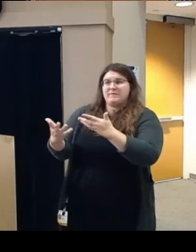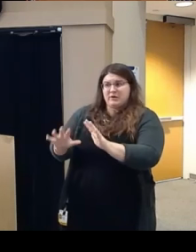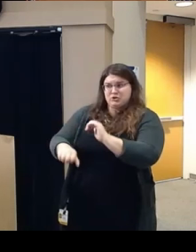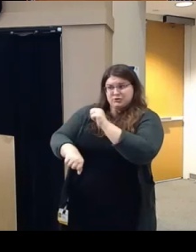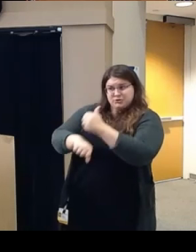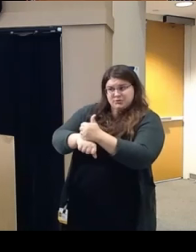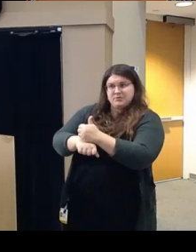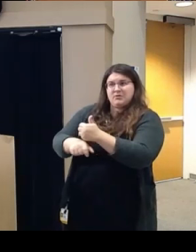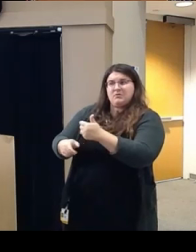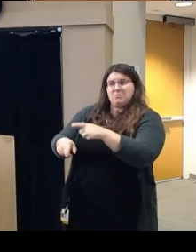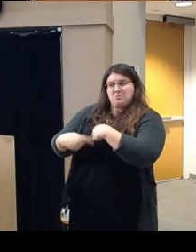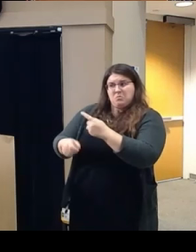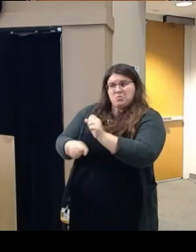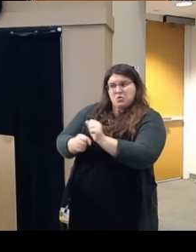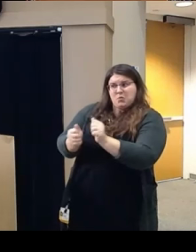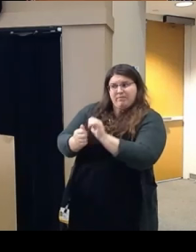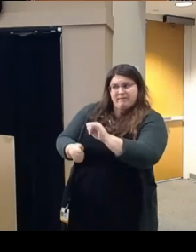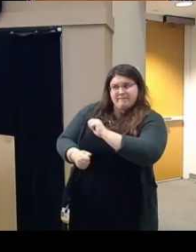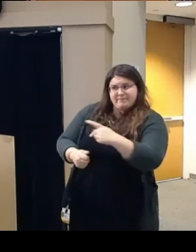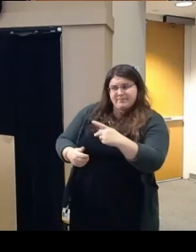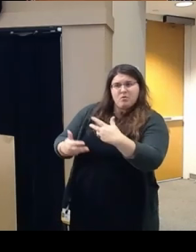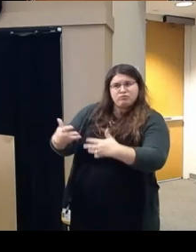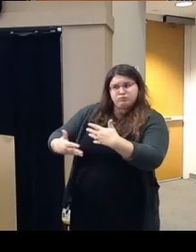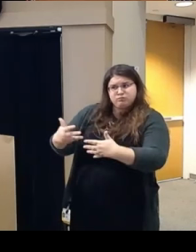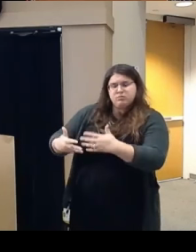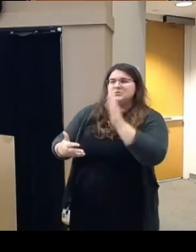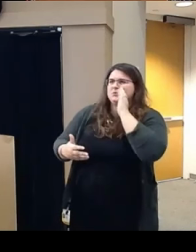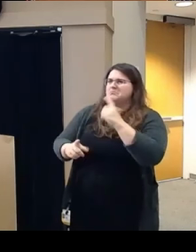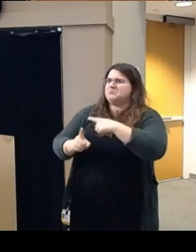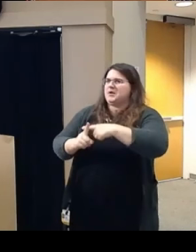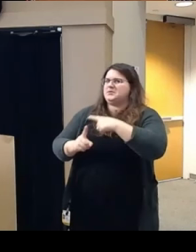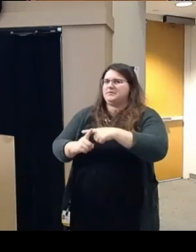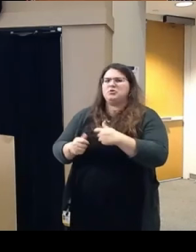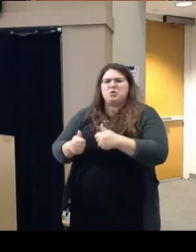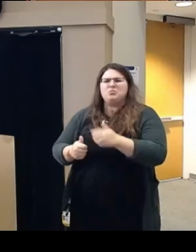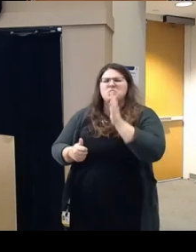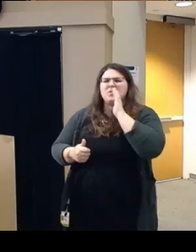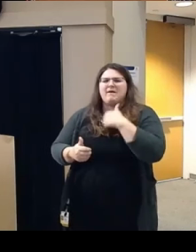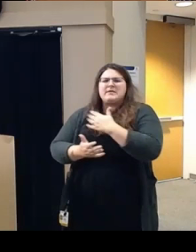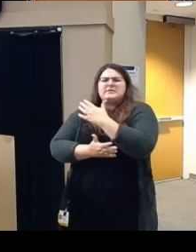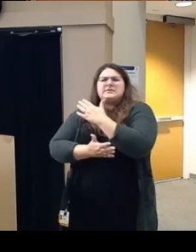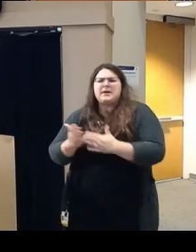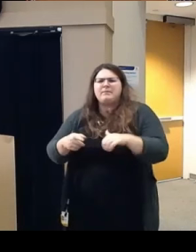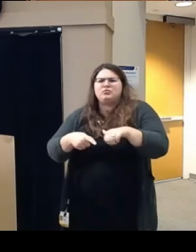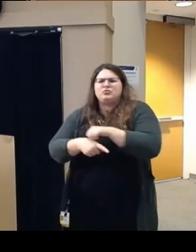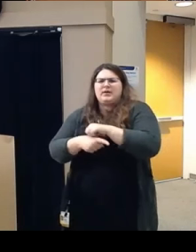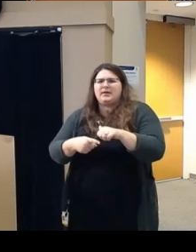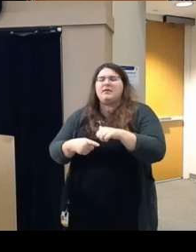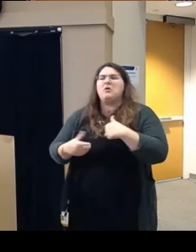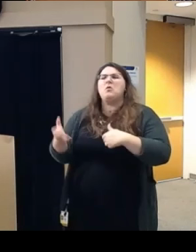and again there will be more information in the e-learning um about how to complete the safety checks but this is just a quick screenshot um of how it looks on the Rover app on the